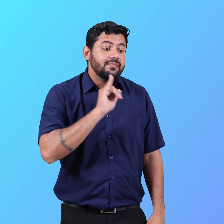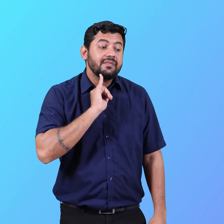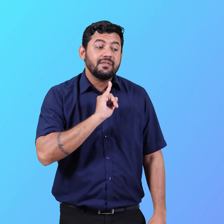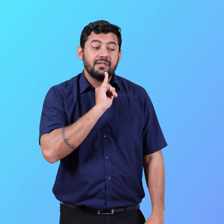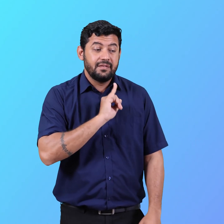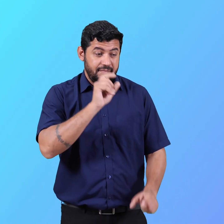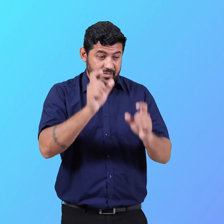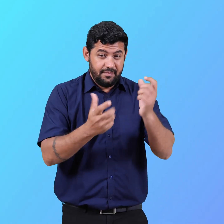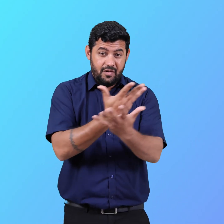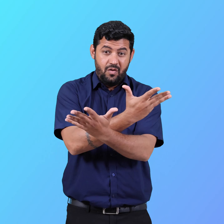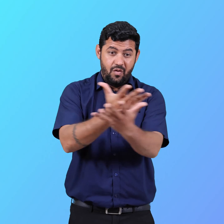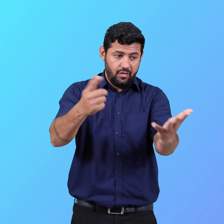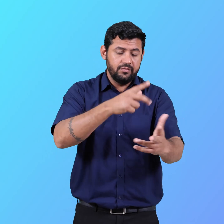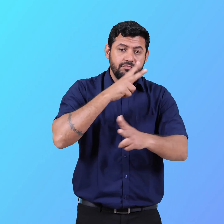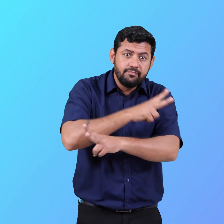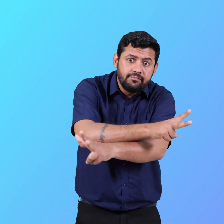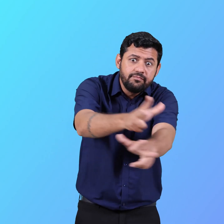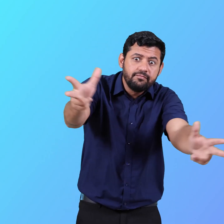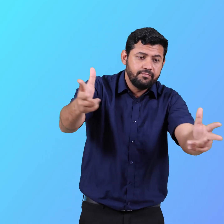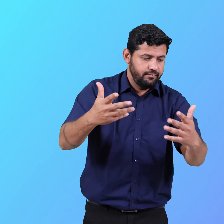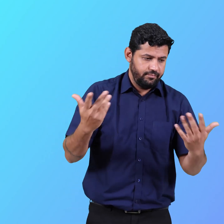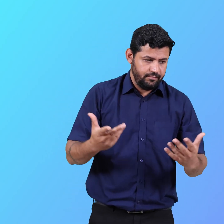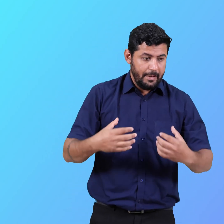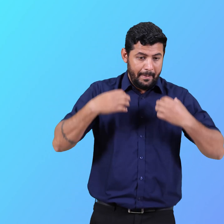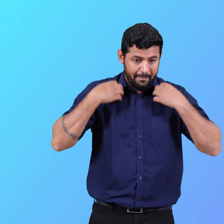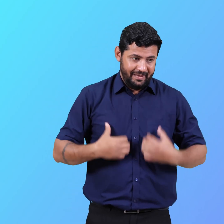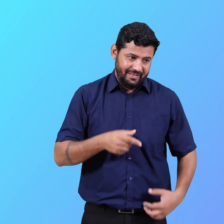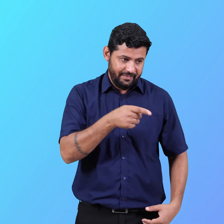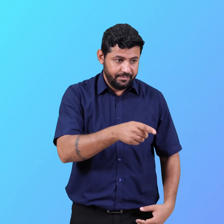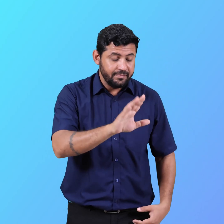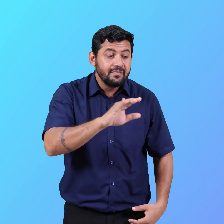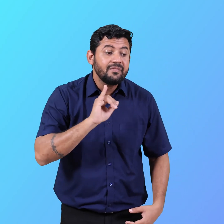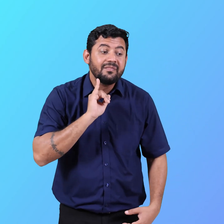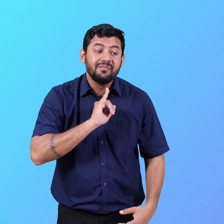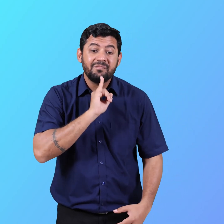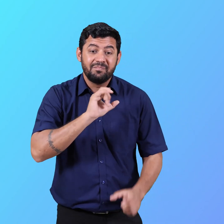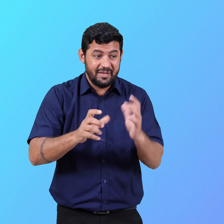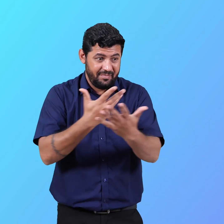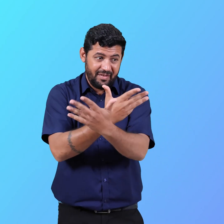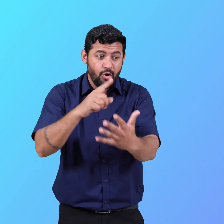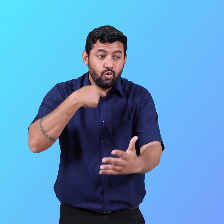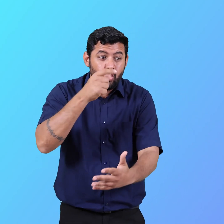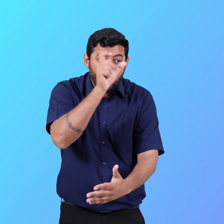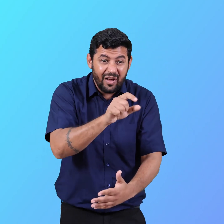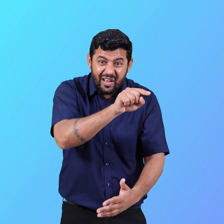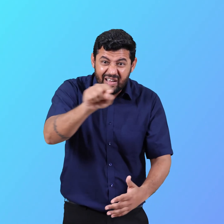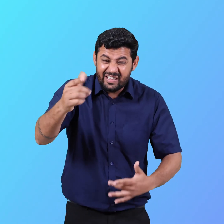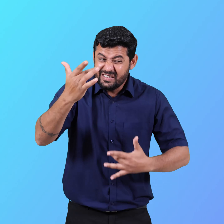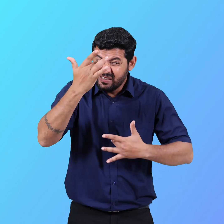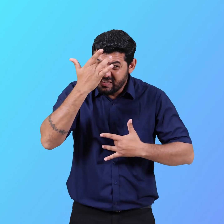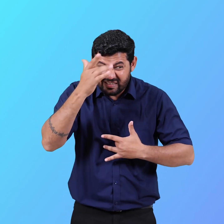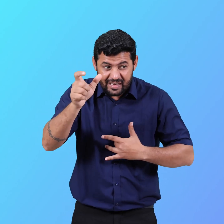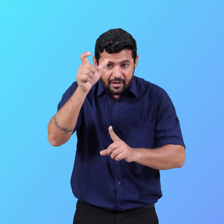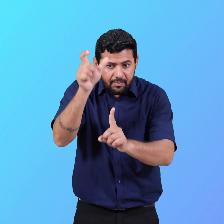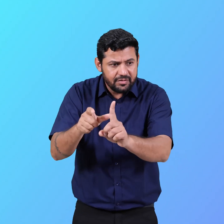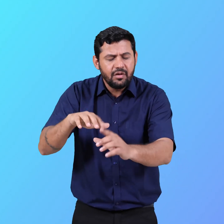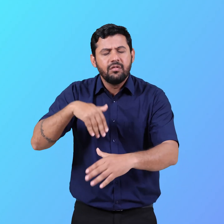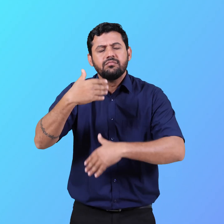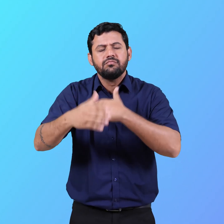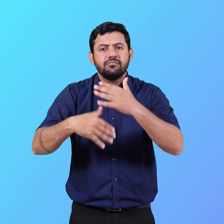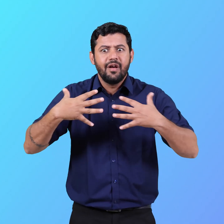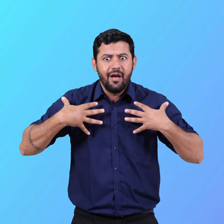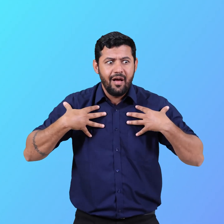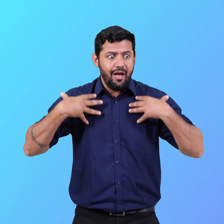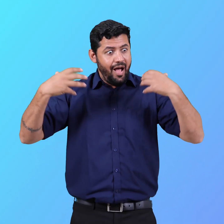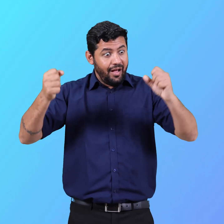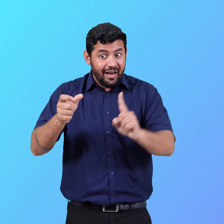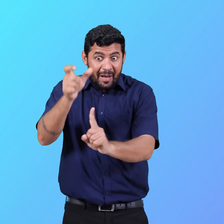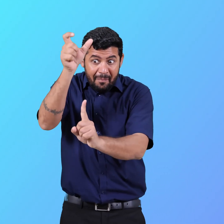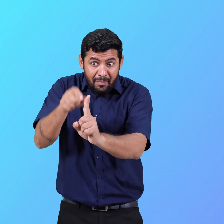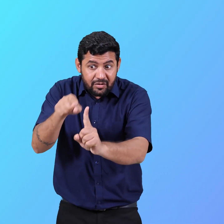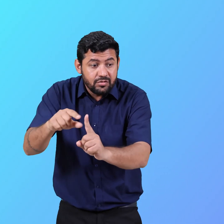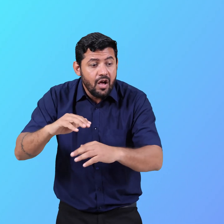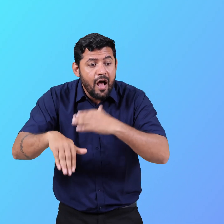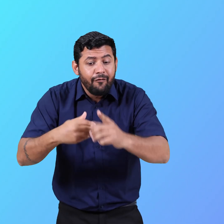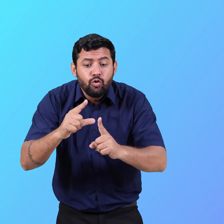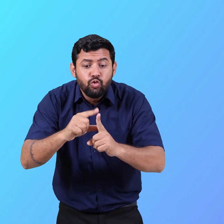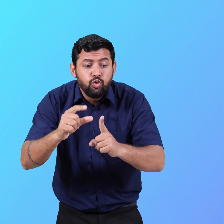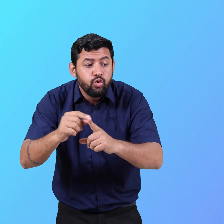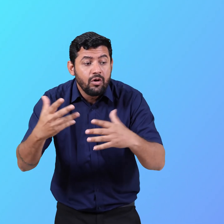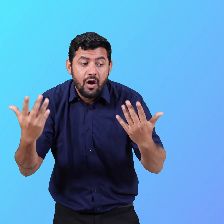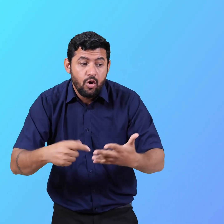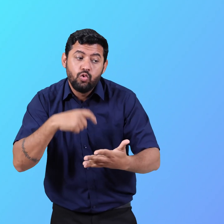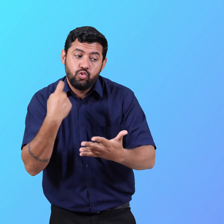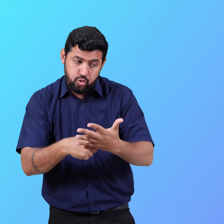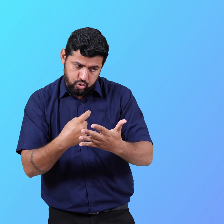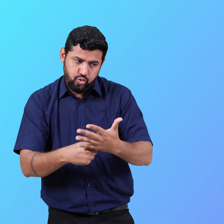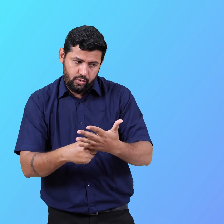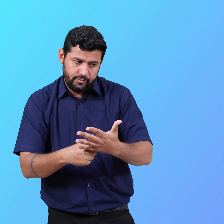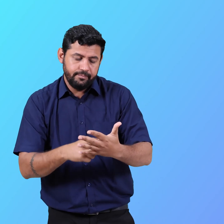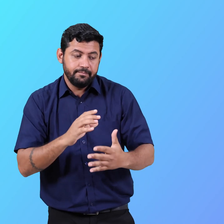“These are the rules for people who have had a skin disease and have been made well. This is what the priest must do on the day they are to be made clean.